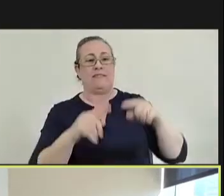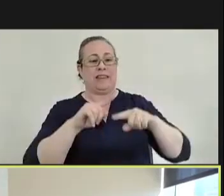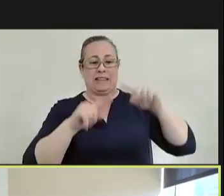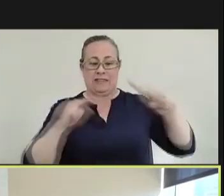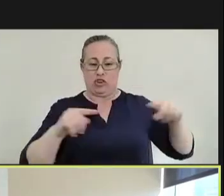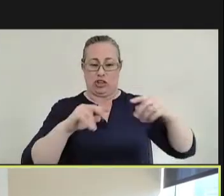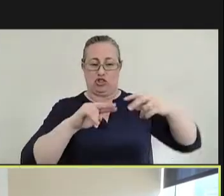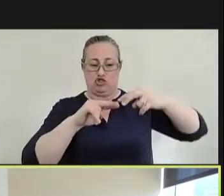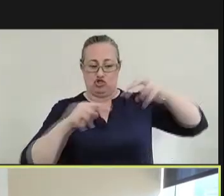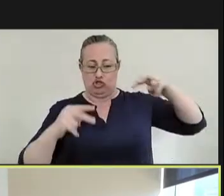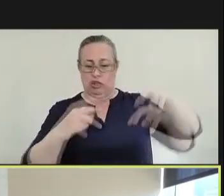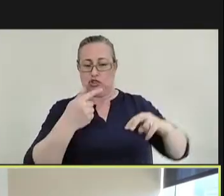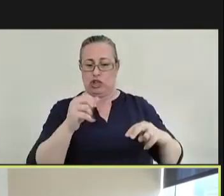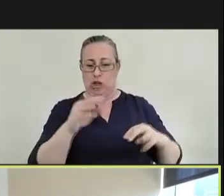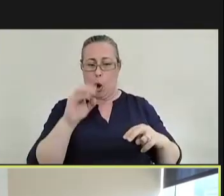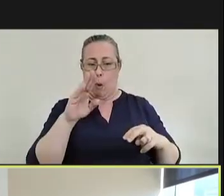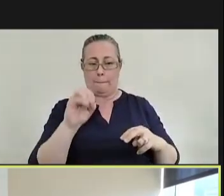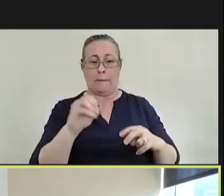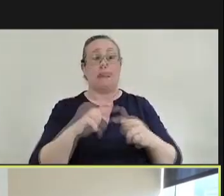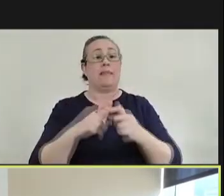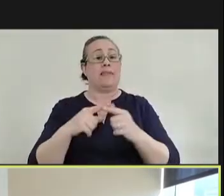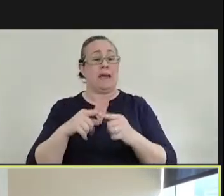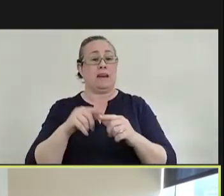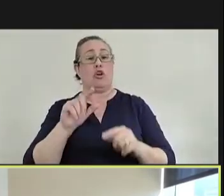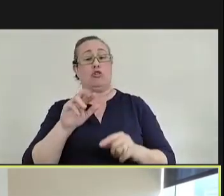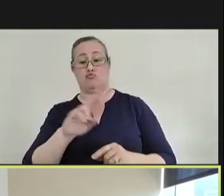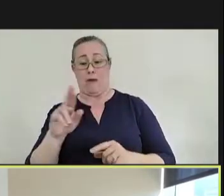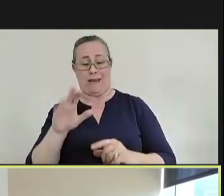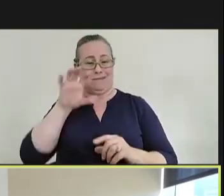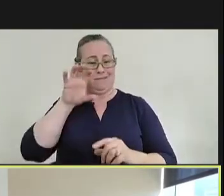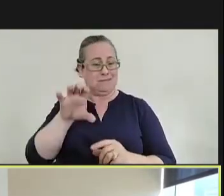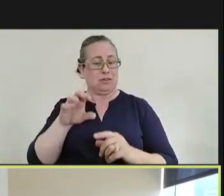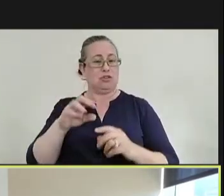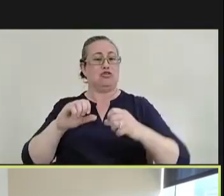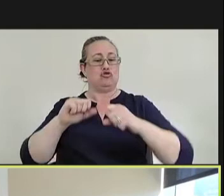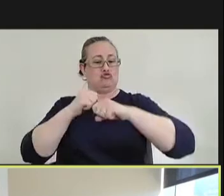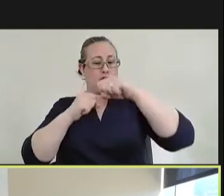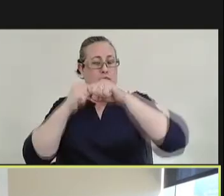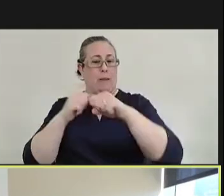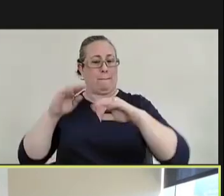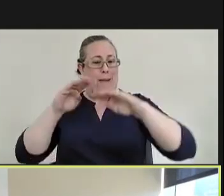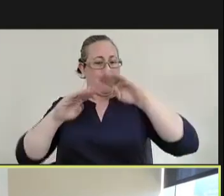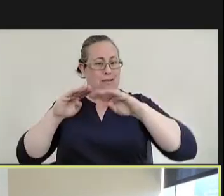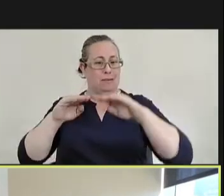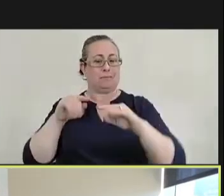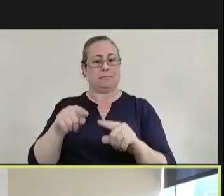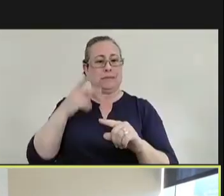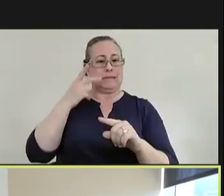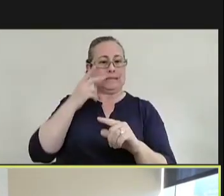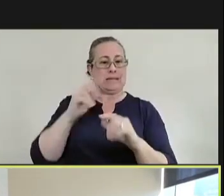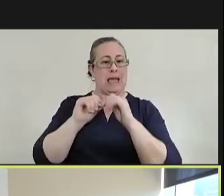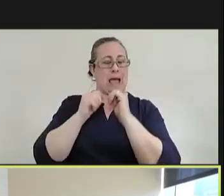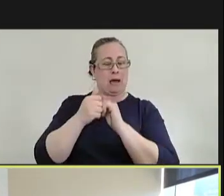we dive into the structural biology, where we're examining how far the stabilizing mutations,